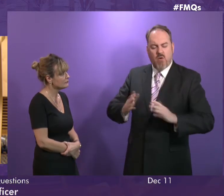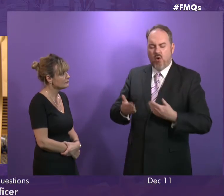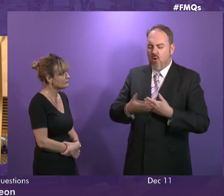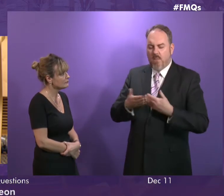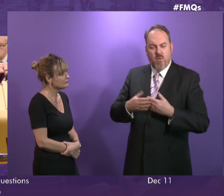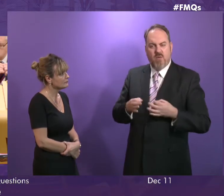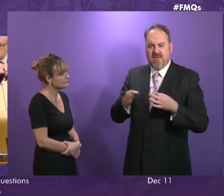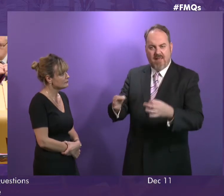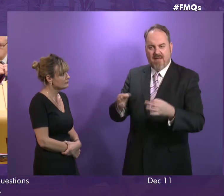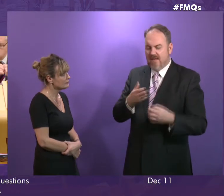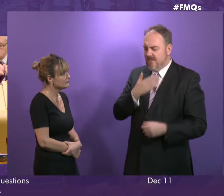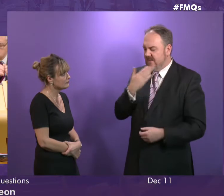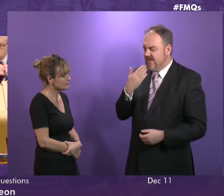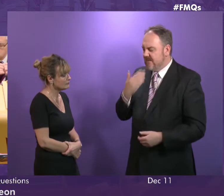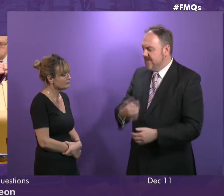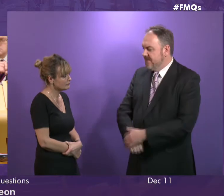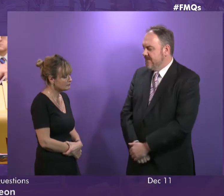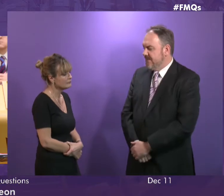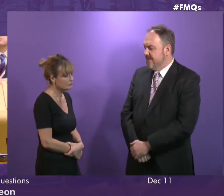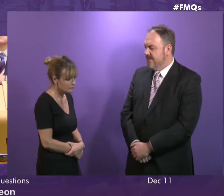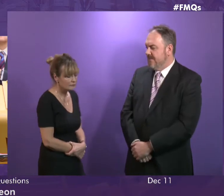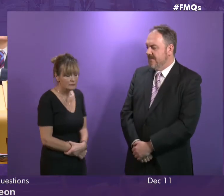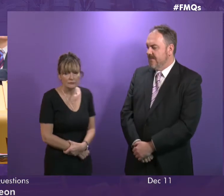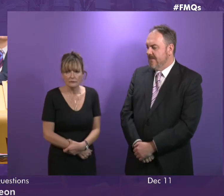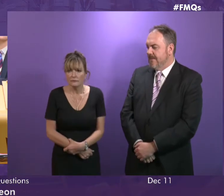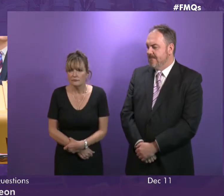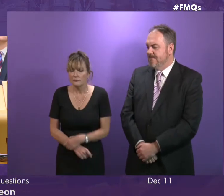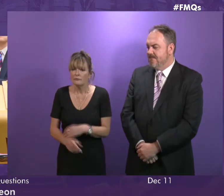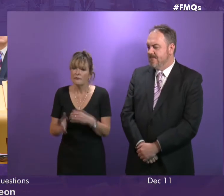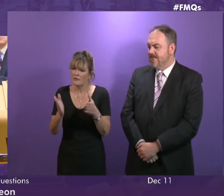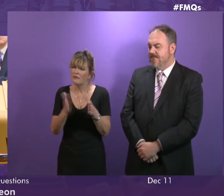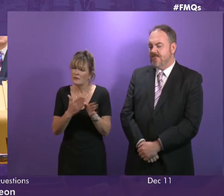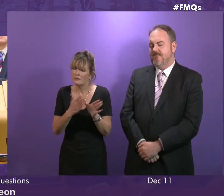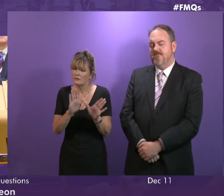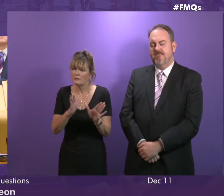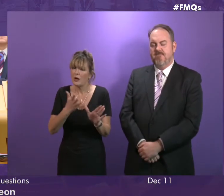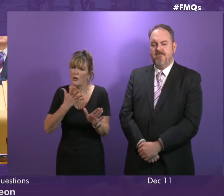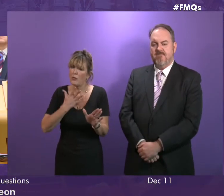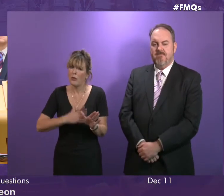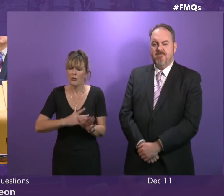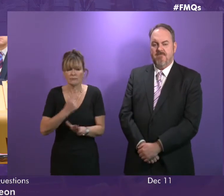I take the opportunity again to convey my thoughts to the families who were bereaved